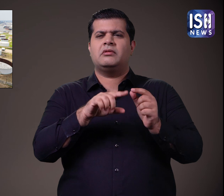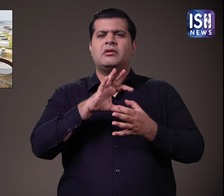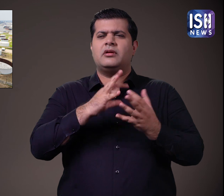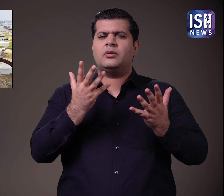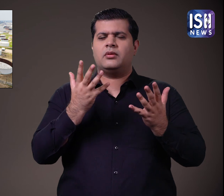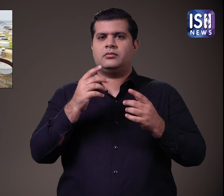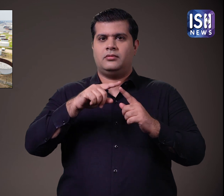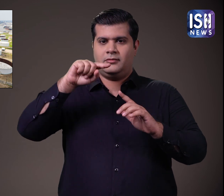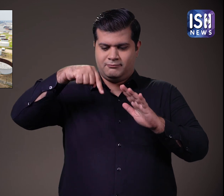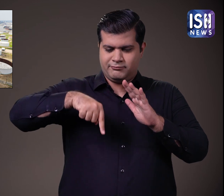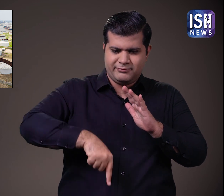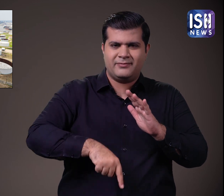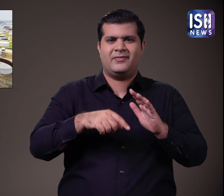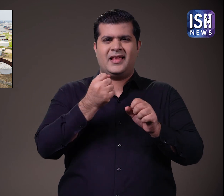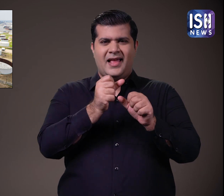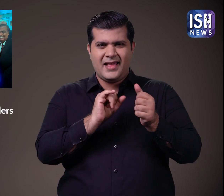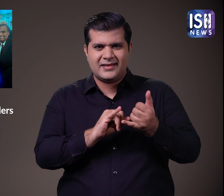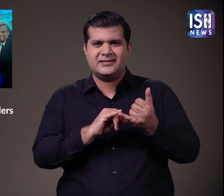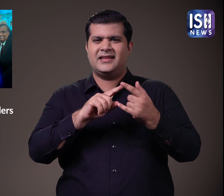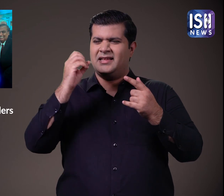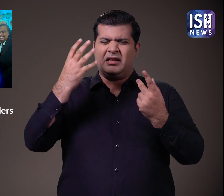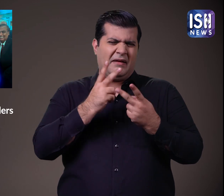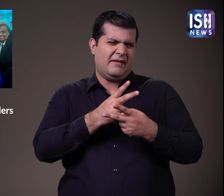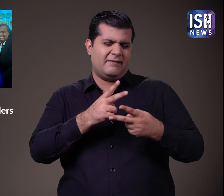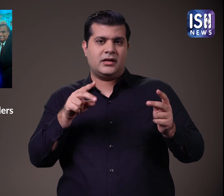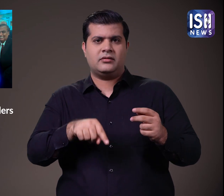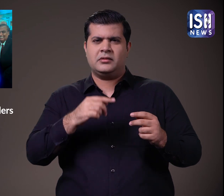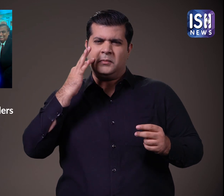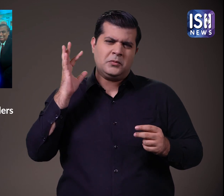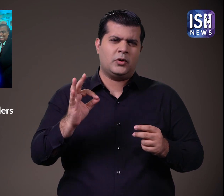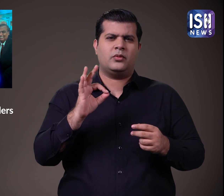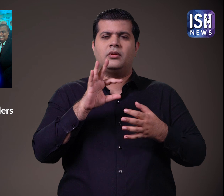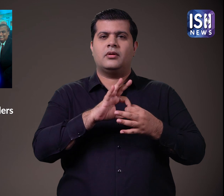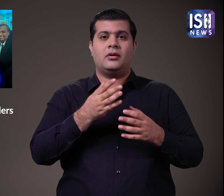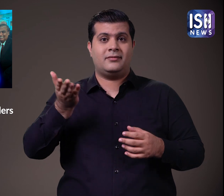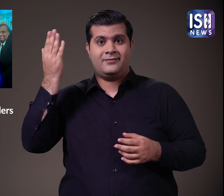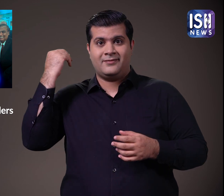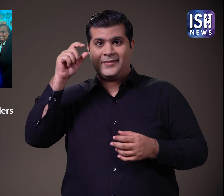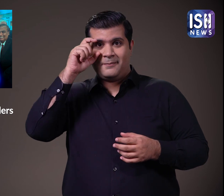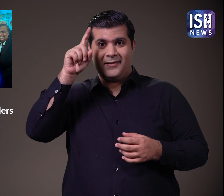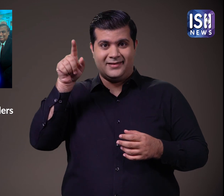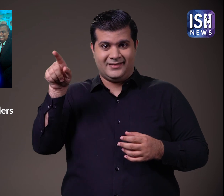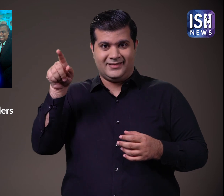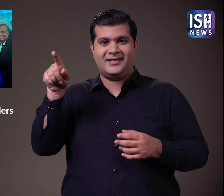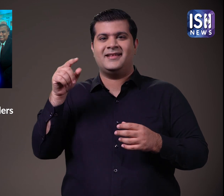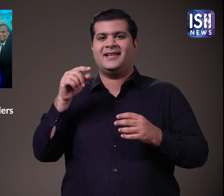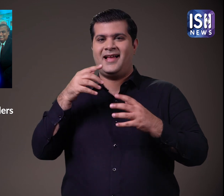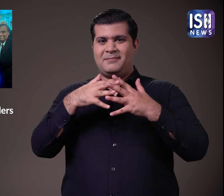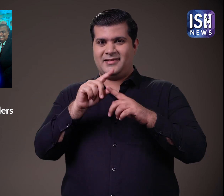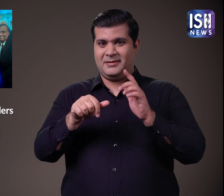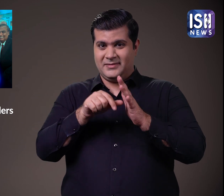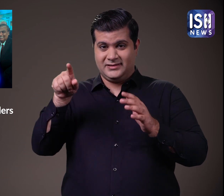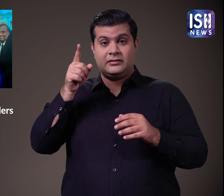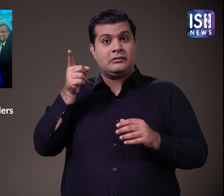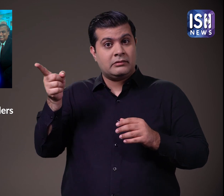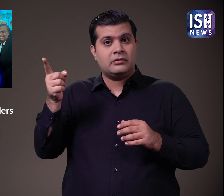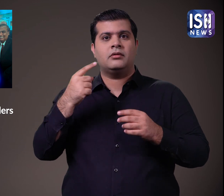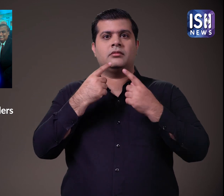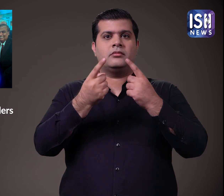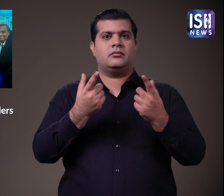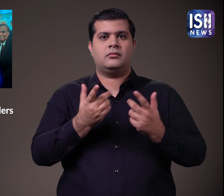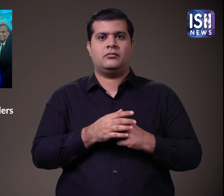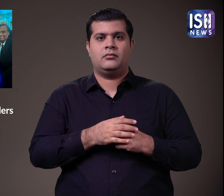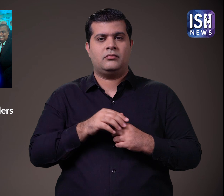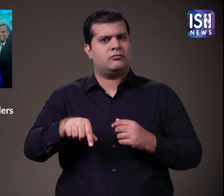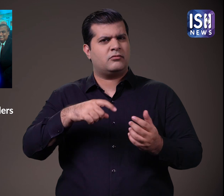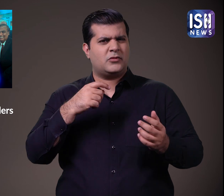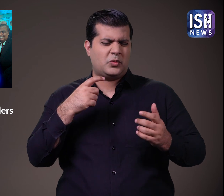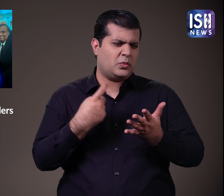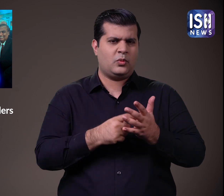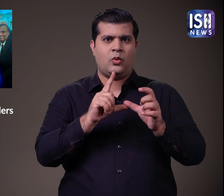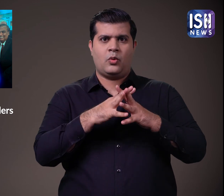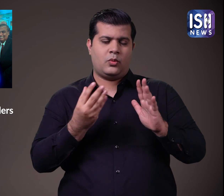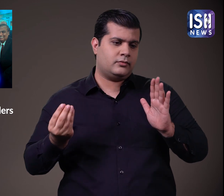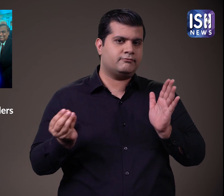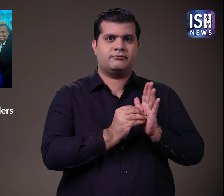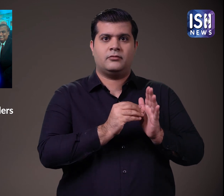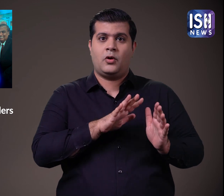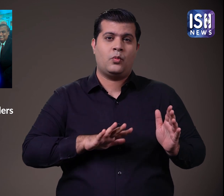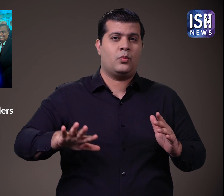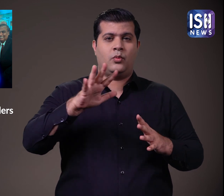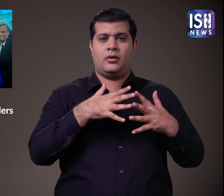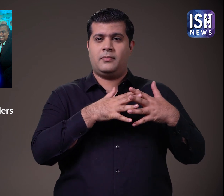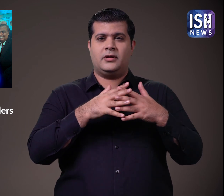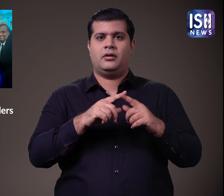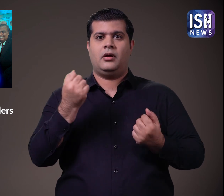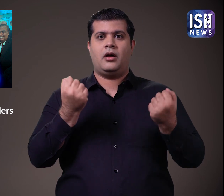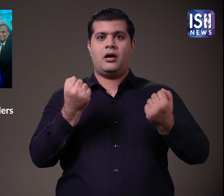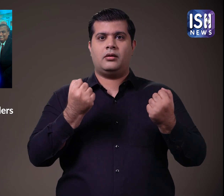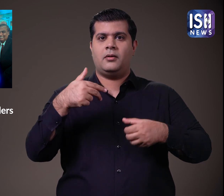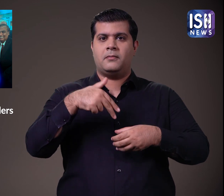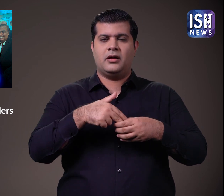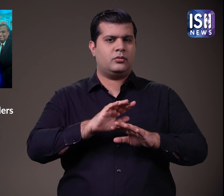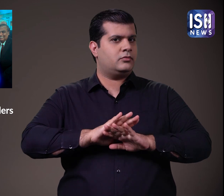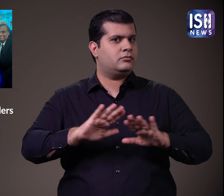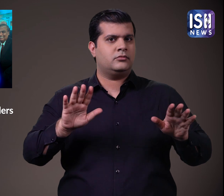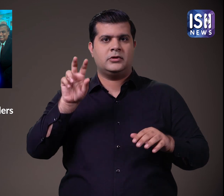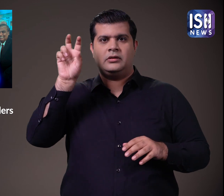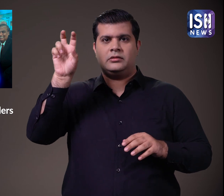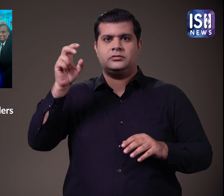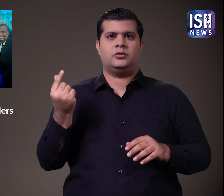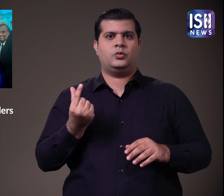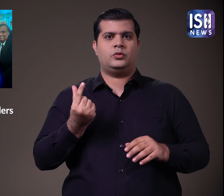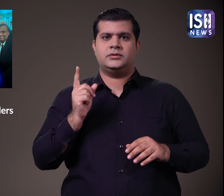Former US President Biden aimed to reduce pollution by banning gas and fossil fuels, while promoting the use of electric vehicles.